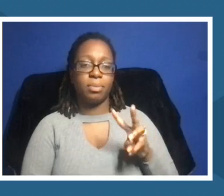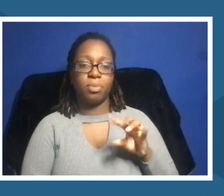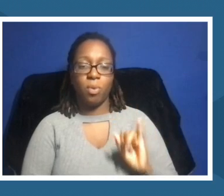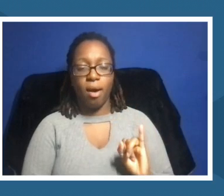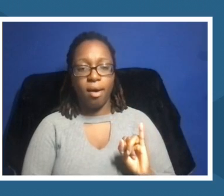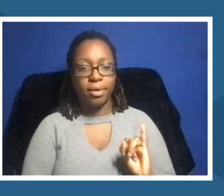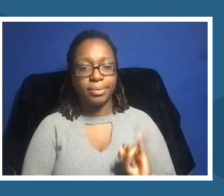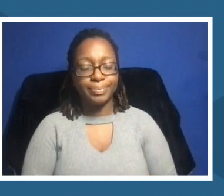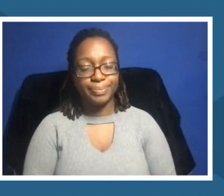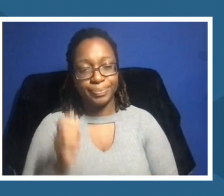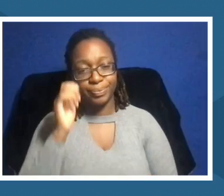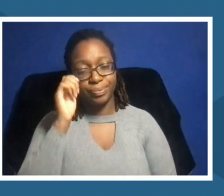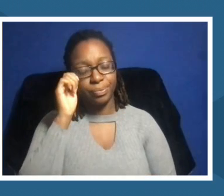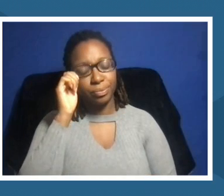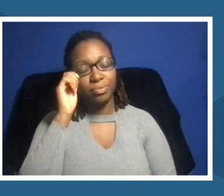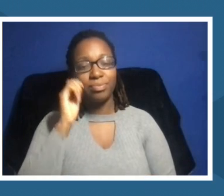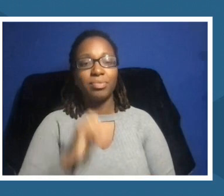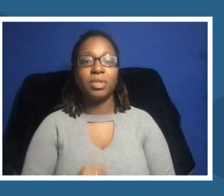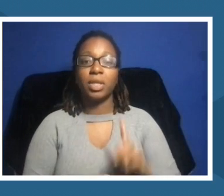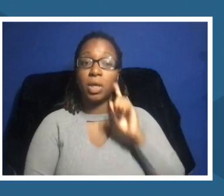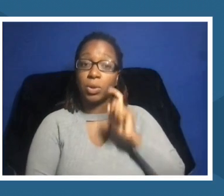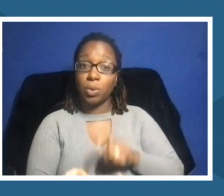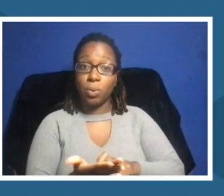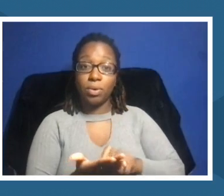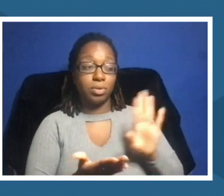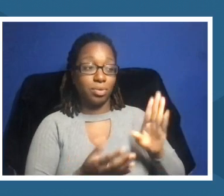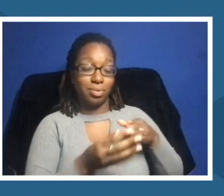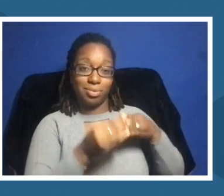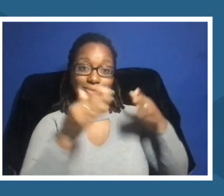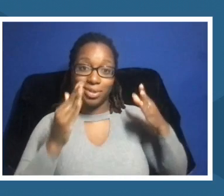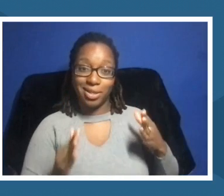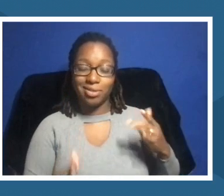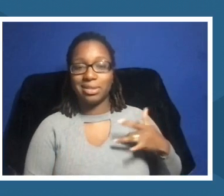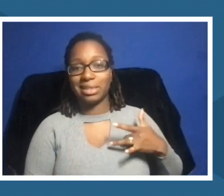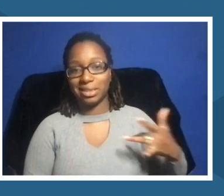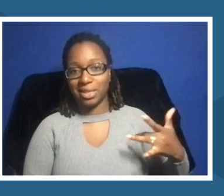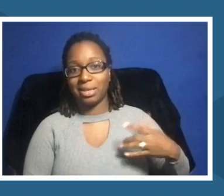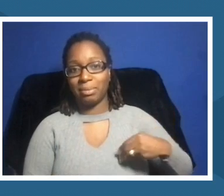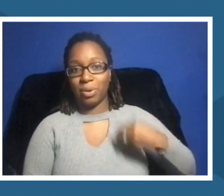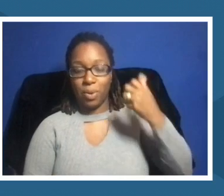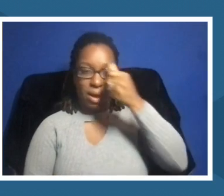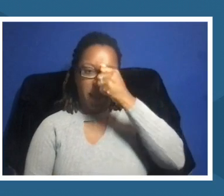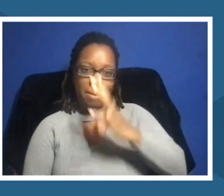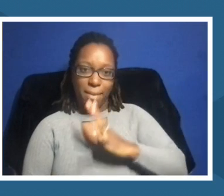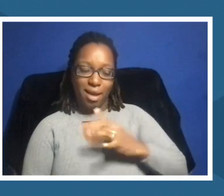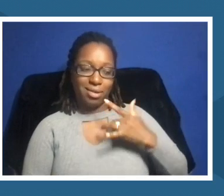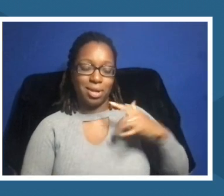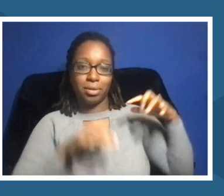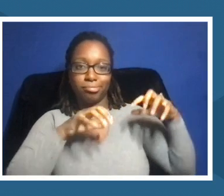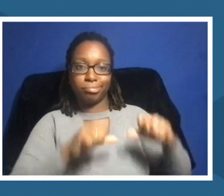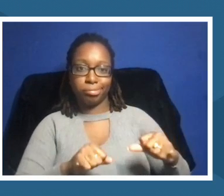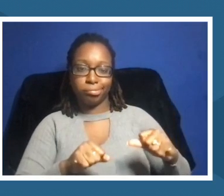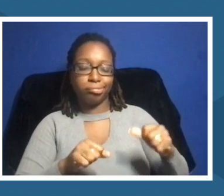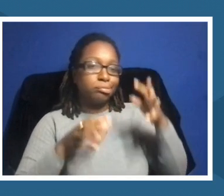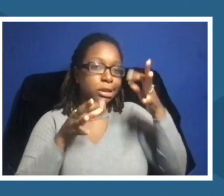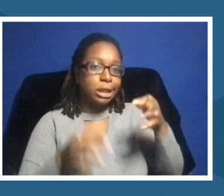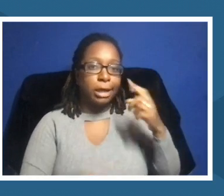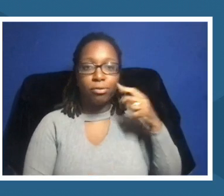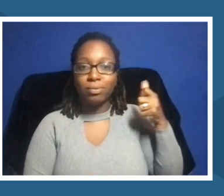she notices that the leaders around her who are mostly white men take up a lot of space make decisions on their own and